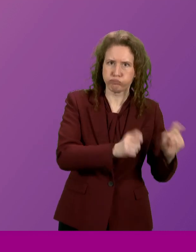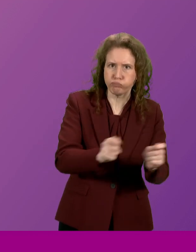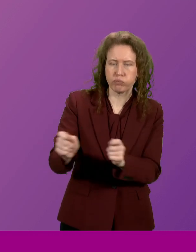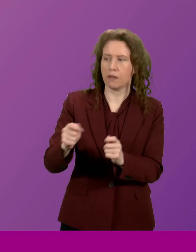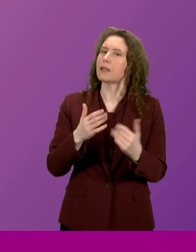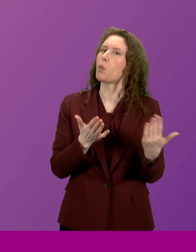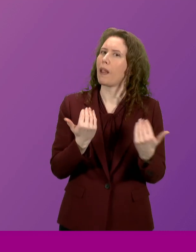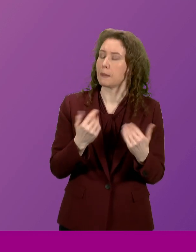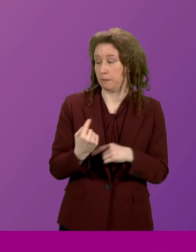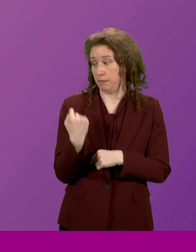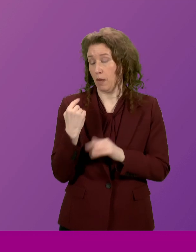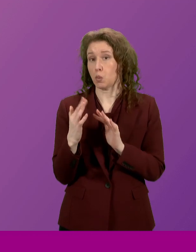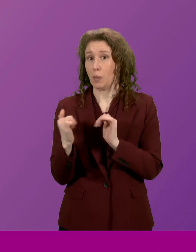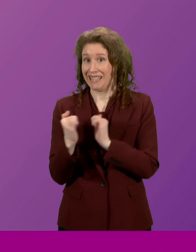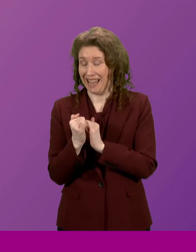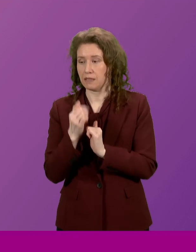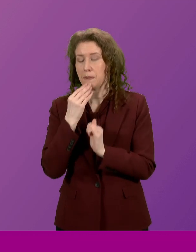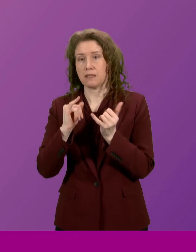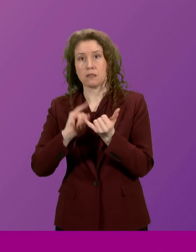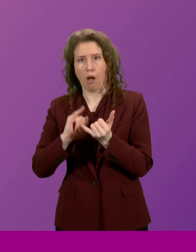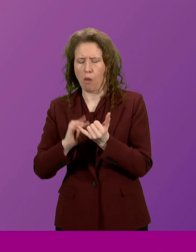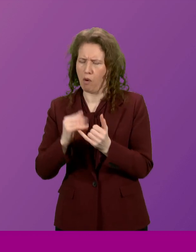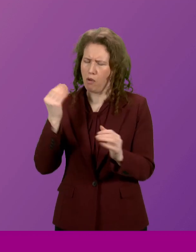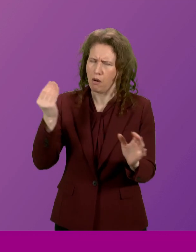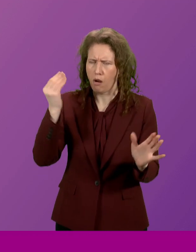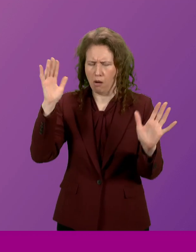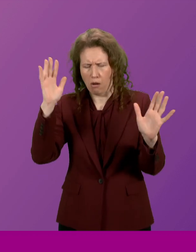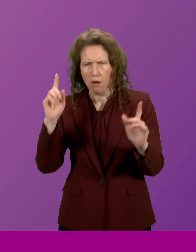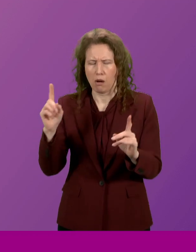Over the weekend, Mr Sarwar was making a big thing about the increase in